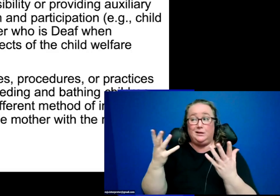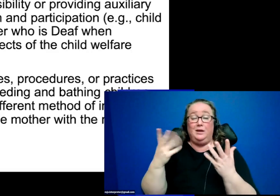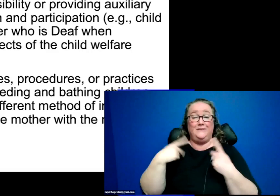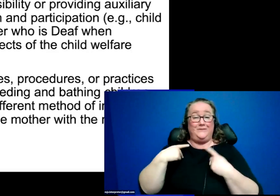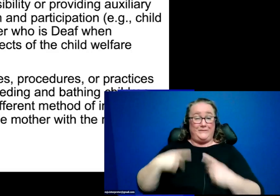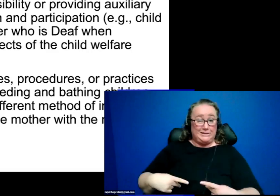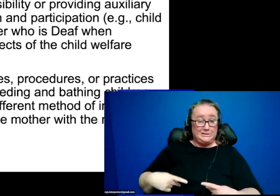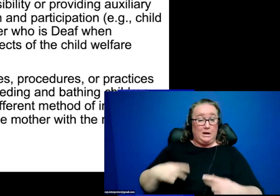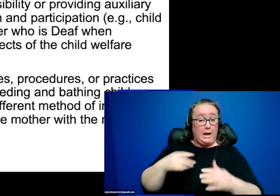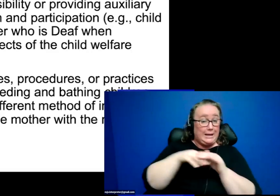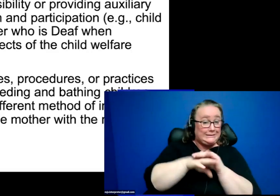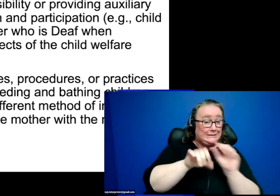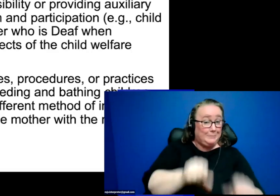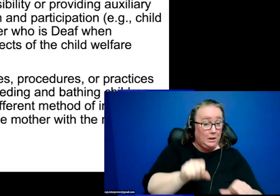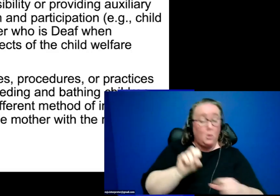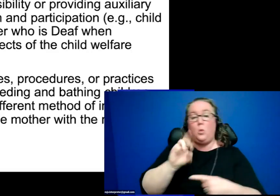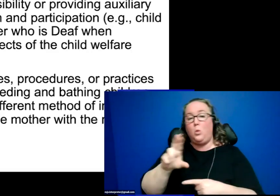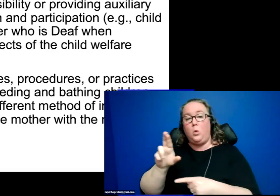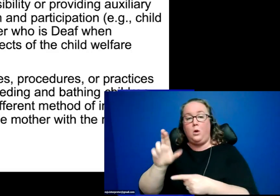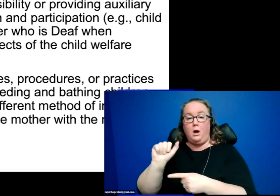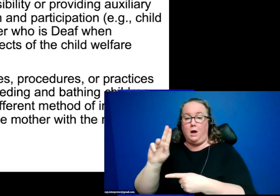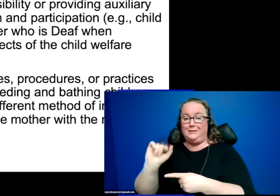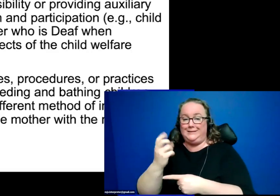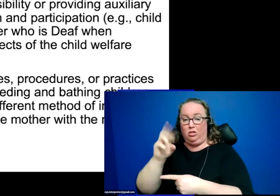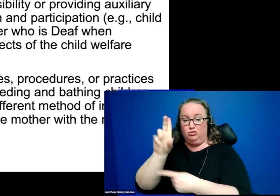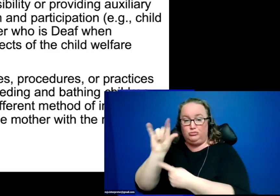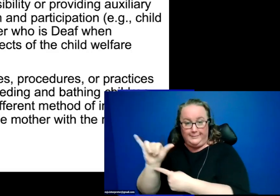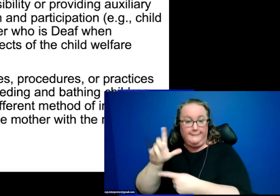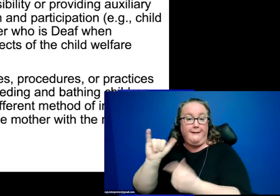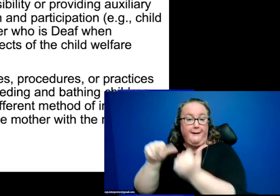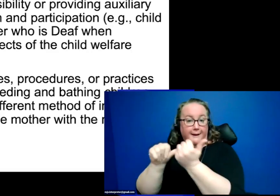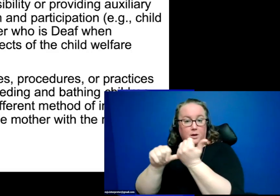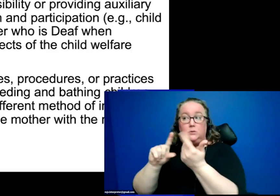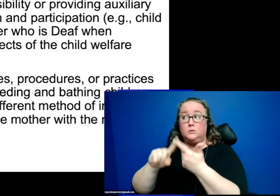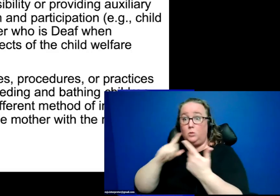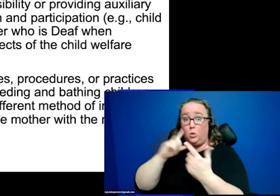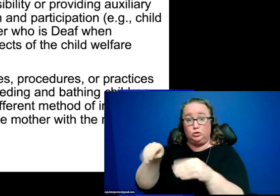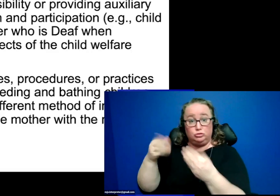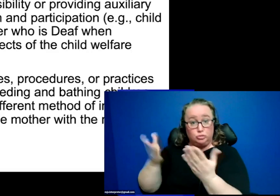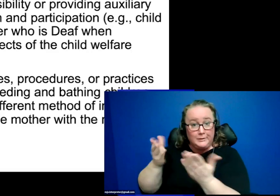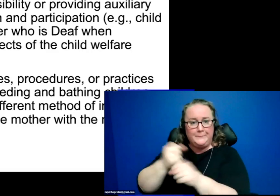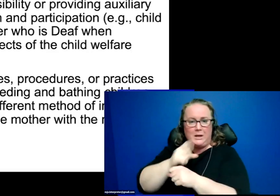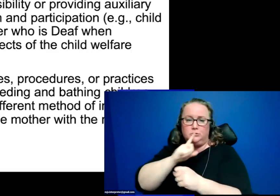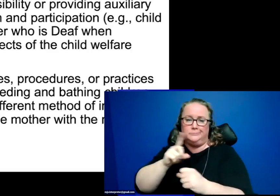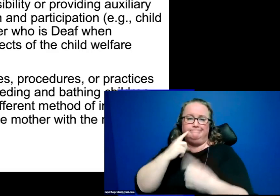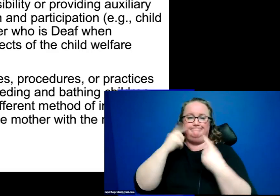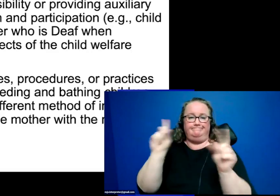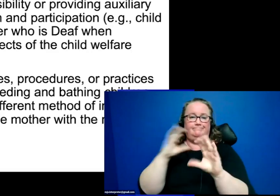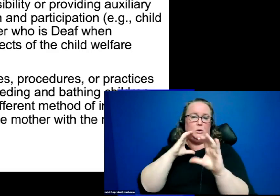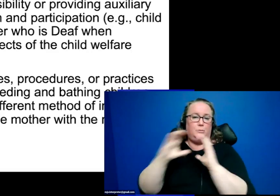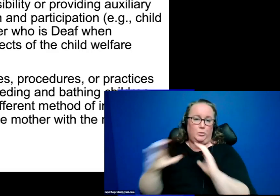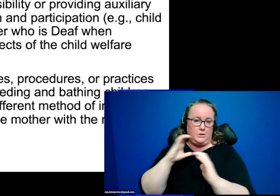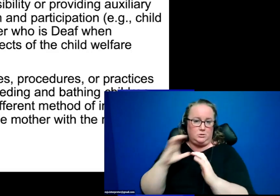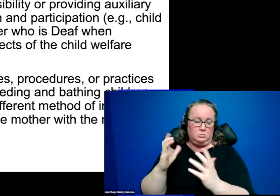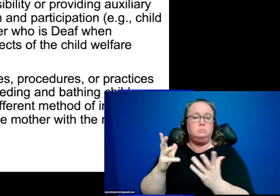or providing that auxiliary aid or service to ensure that there is that effective communication and that ability to participate.